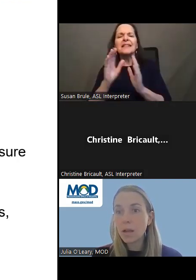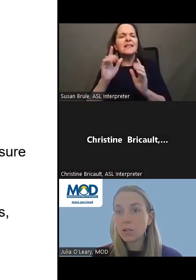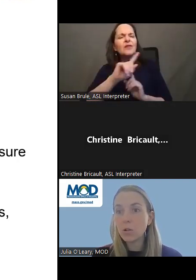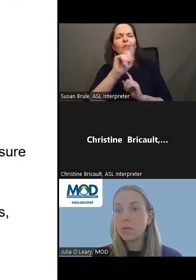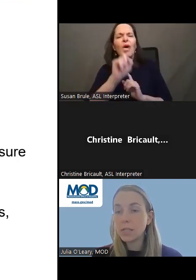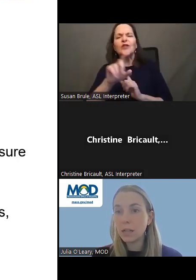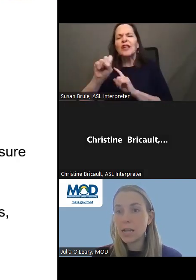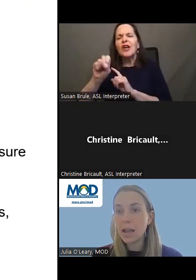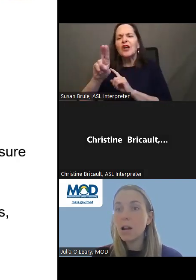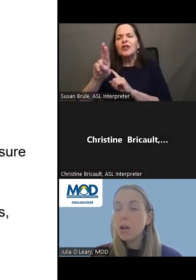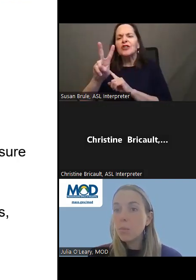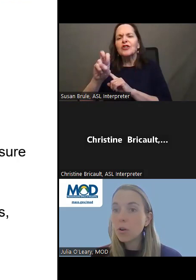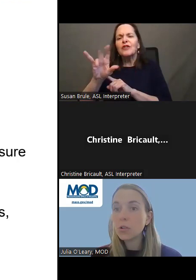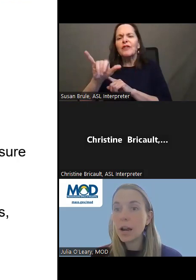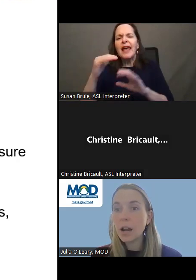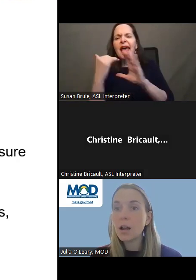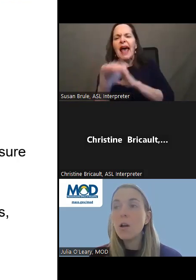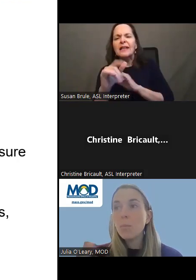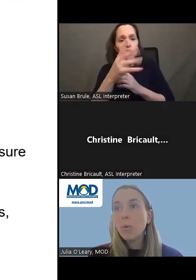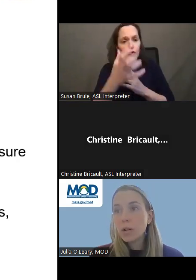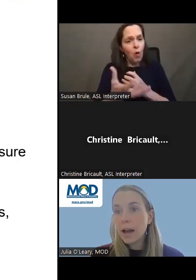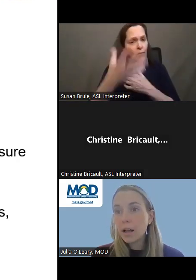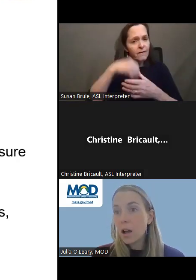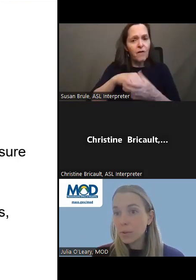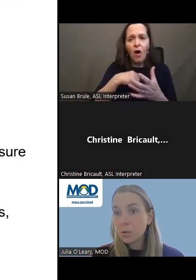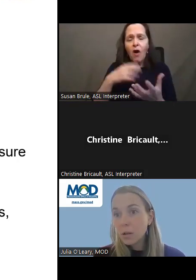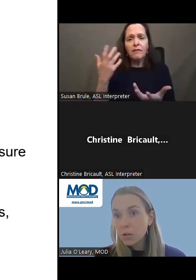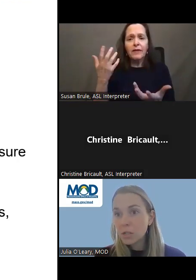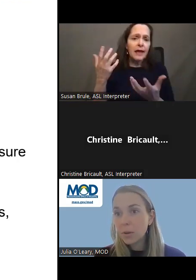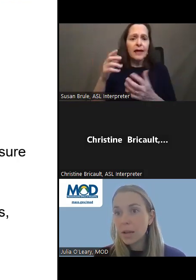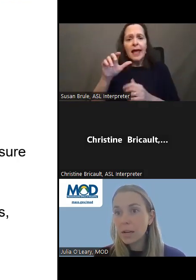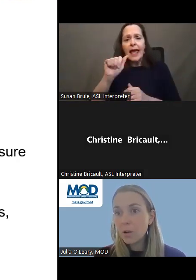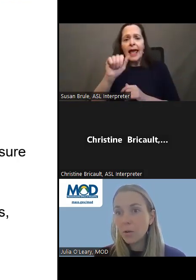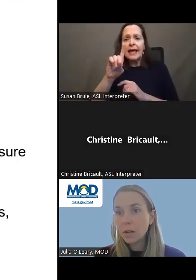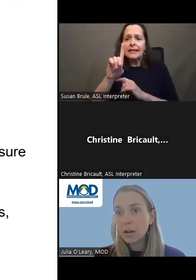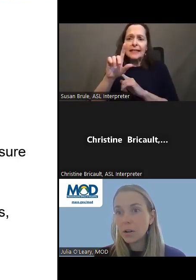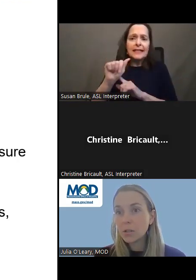hoping to facilitate more training, more dialogue between municipal ADA coordinators,